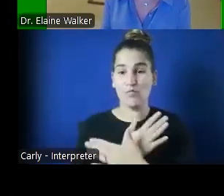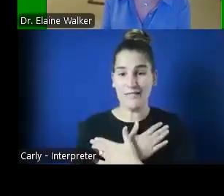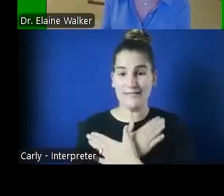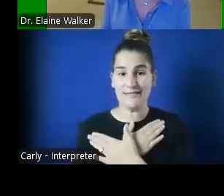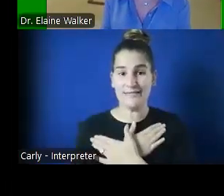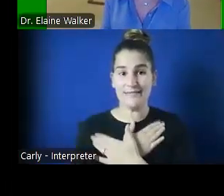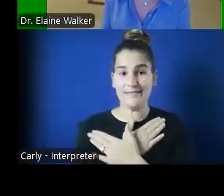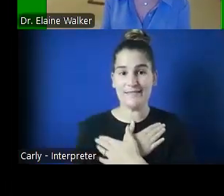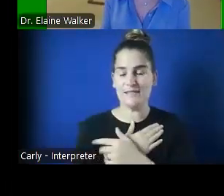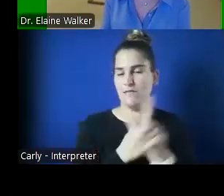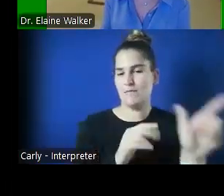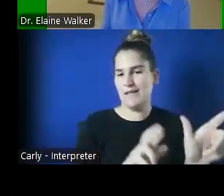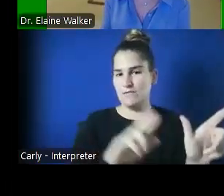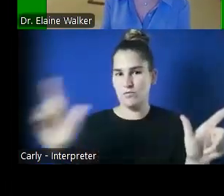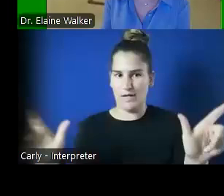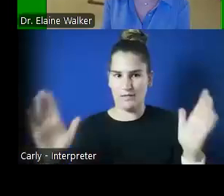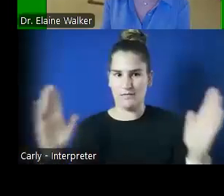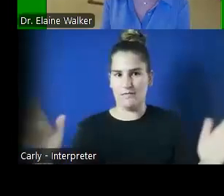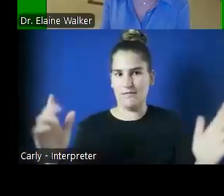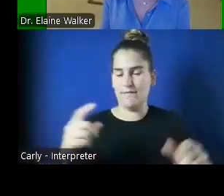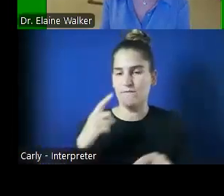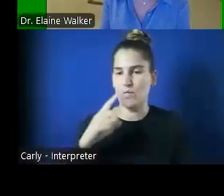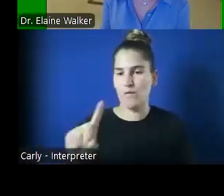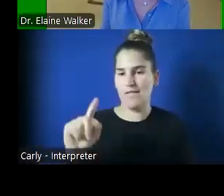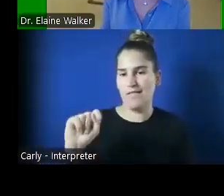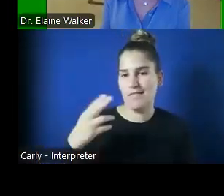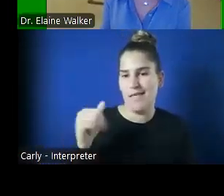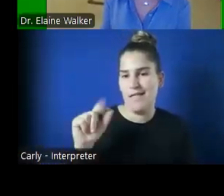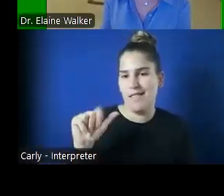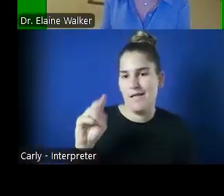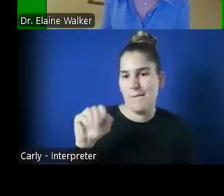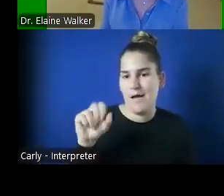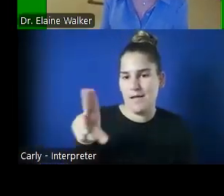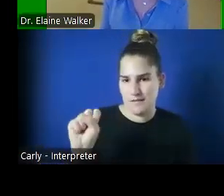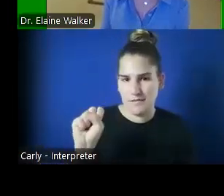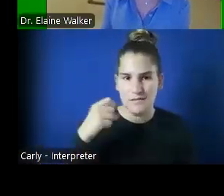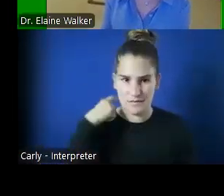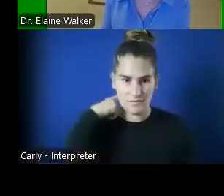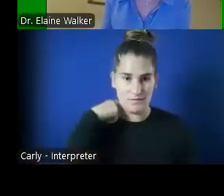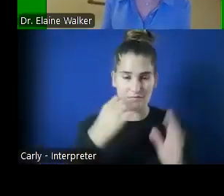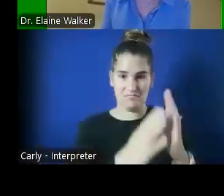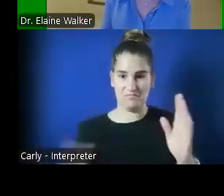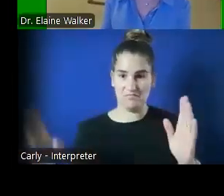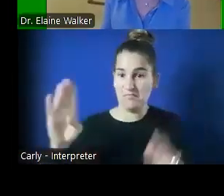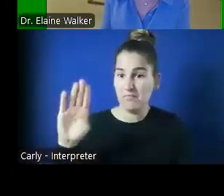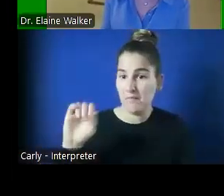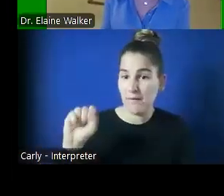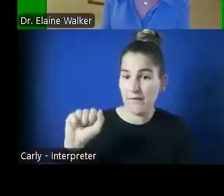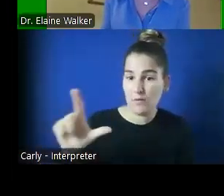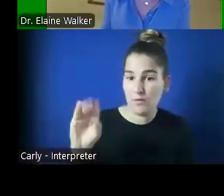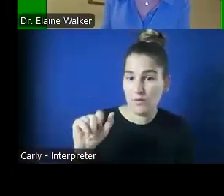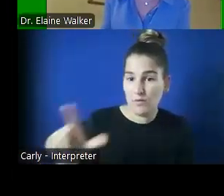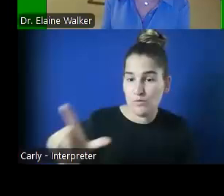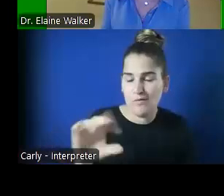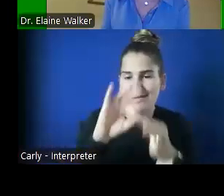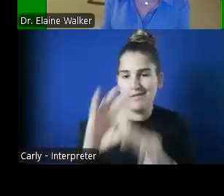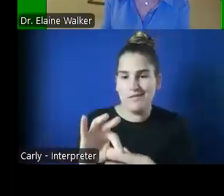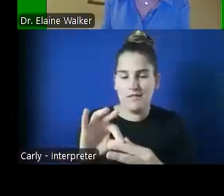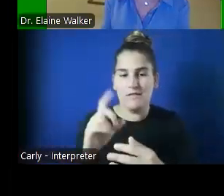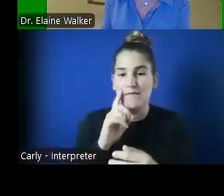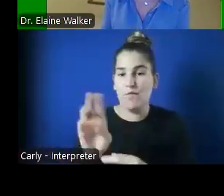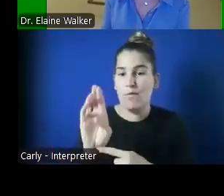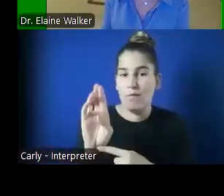left to right thamus uh and basil cortisol was also linked uh in terms of by direction for left